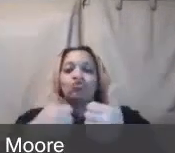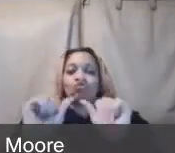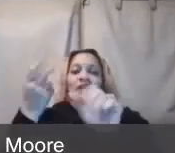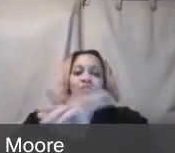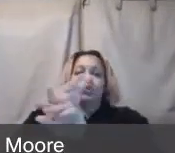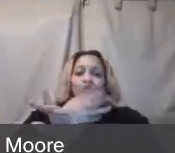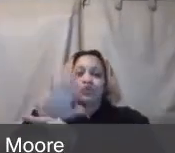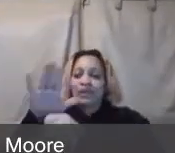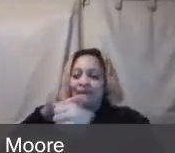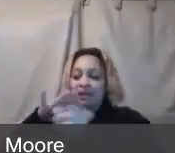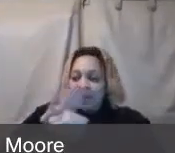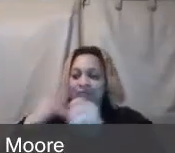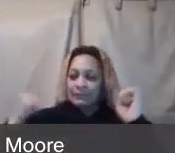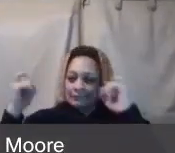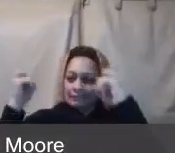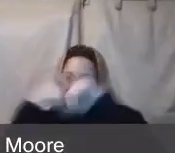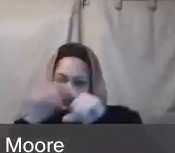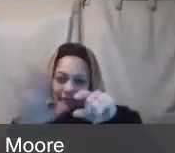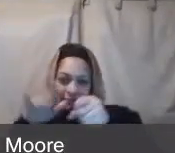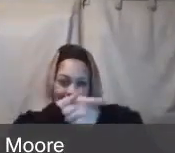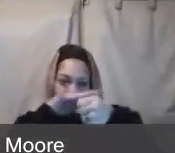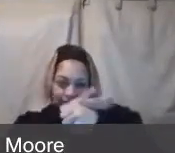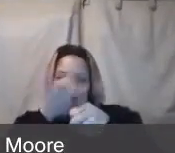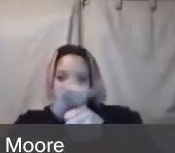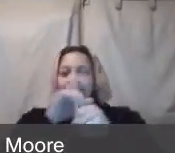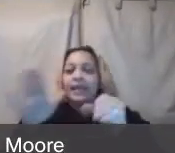There's a number of intersections that need to be navigated to safely get.